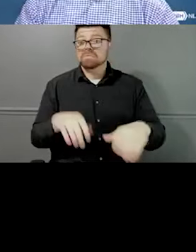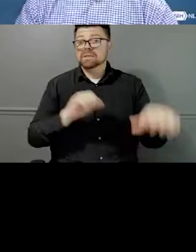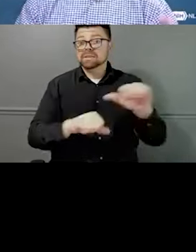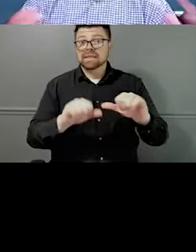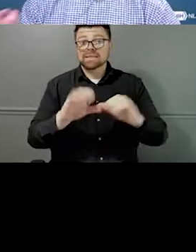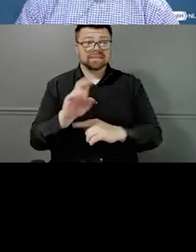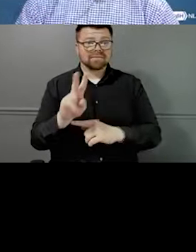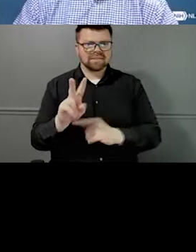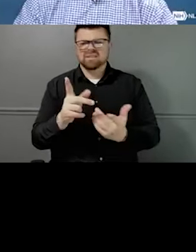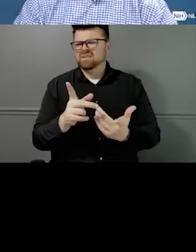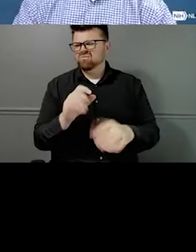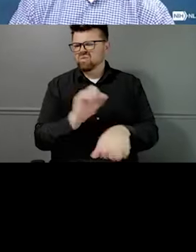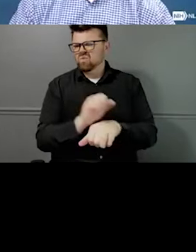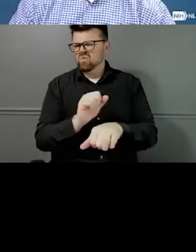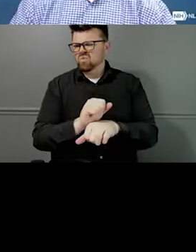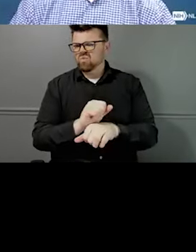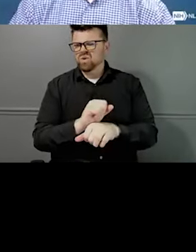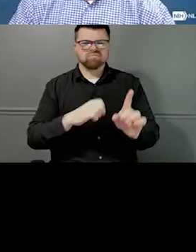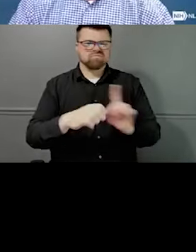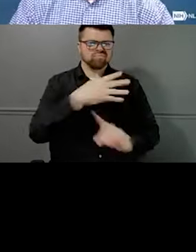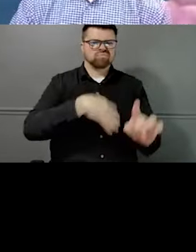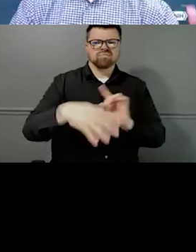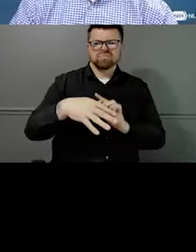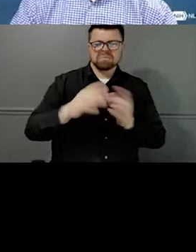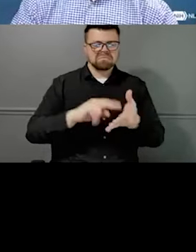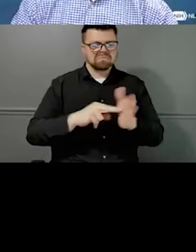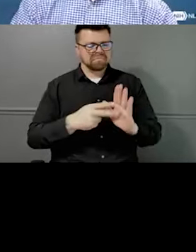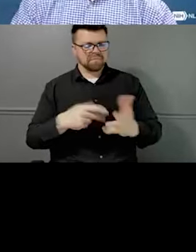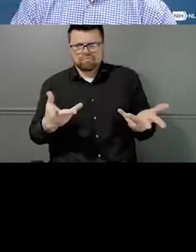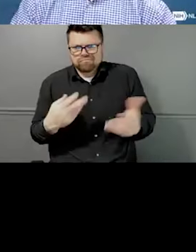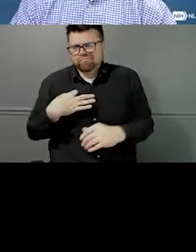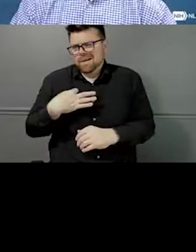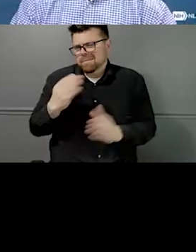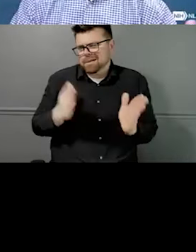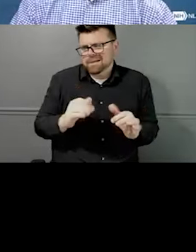It's a workspace for applicants. They can have as many biosketches as they want.